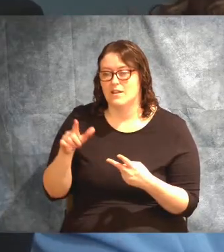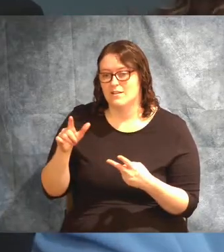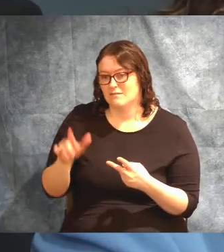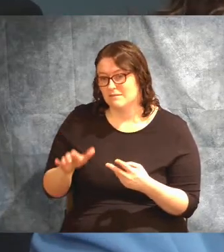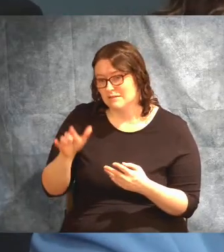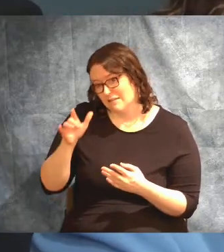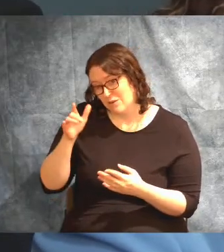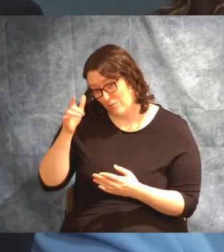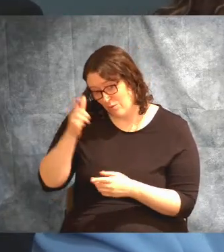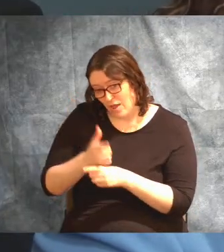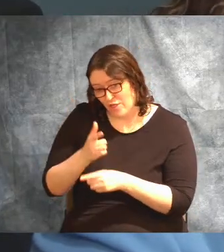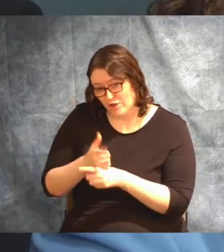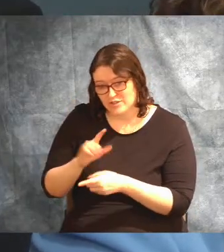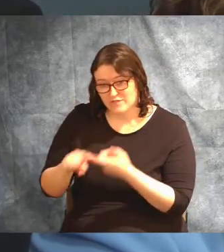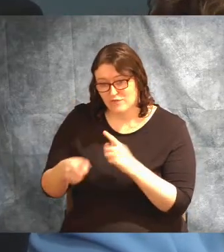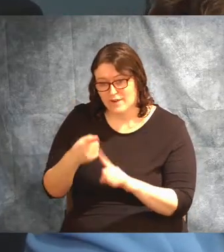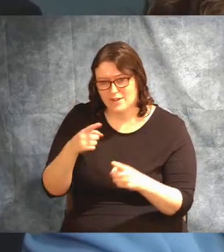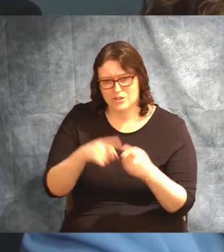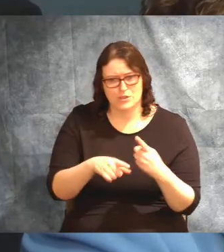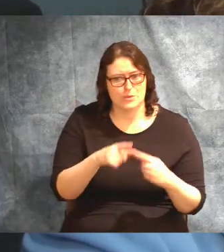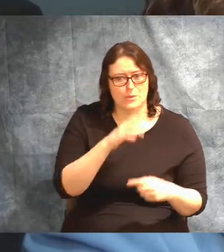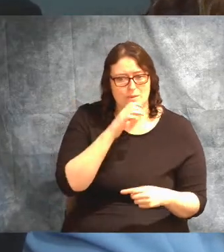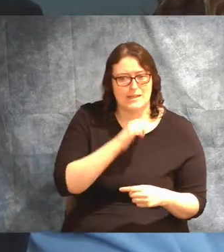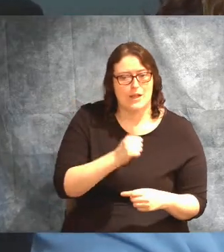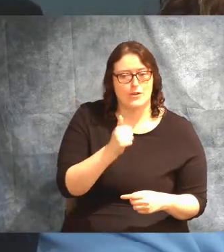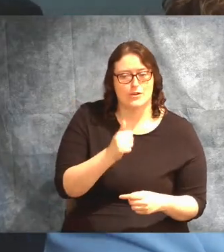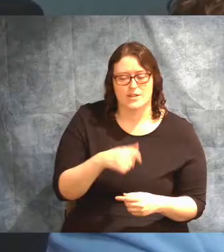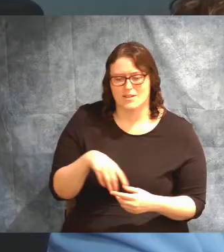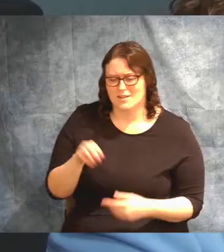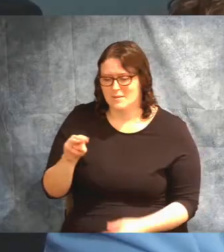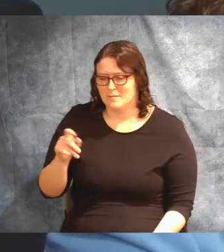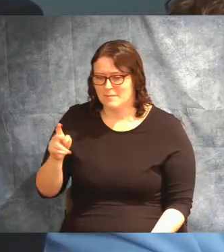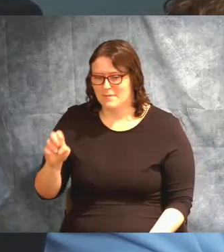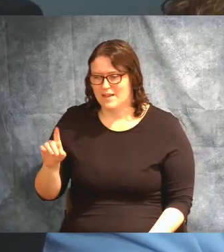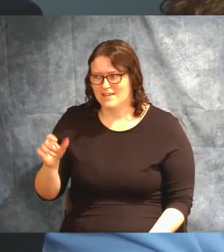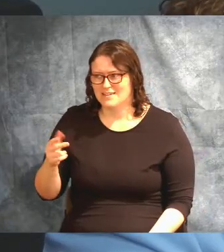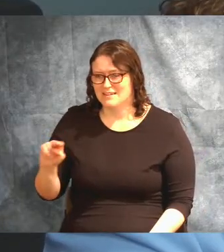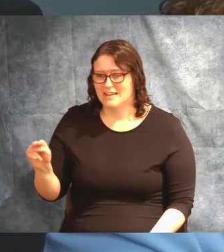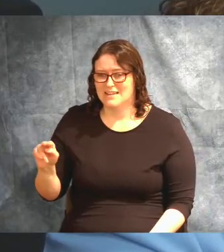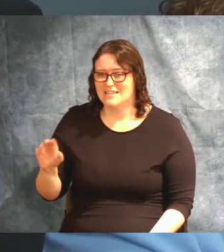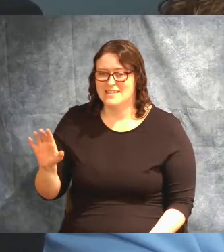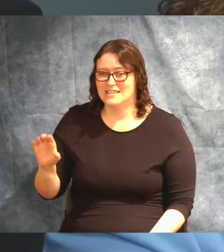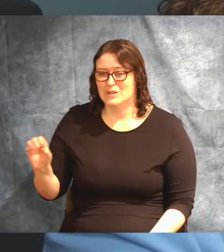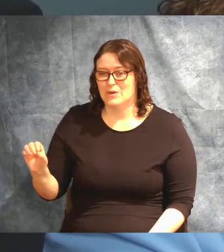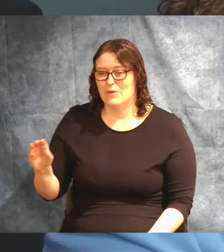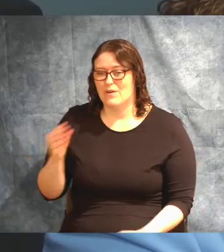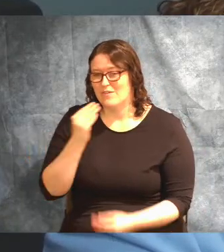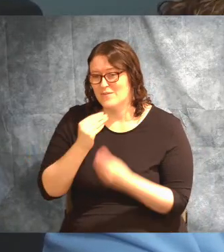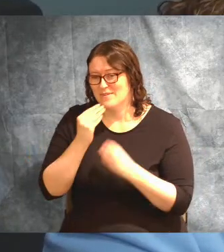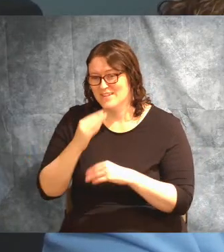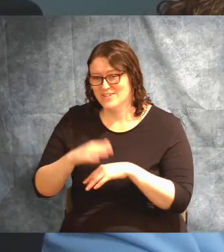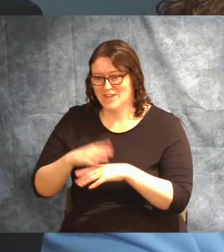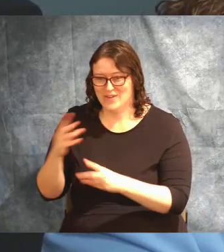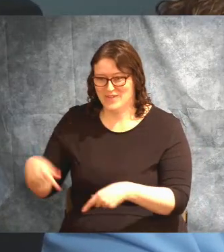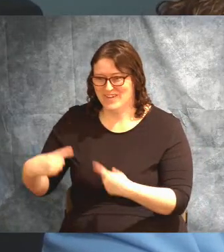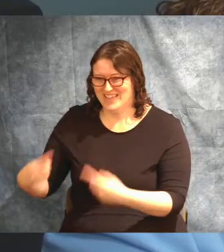to the Elderly, Mike Dunn, who was the C who is the CEO of Meals on Wheels. Um, and so again,